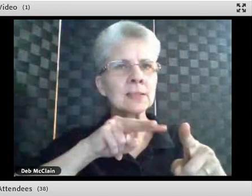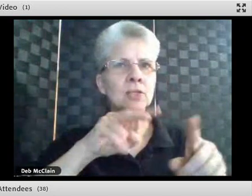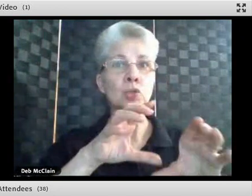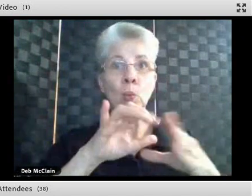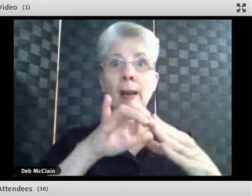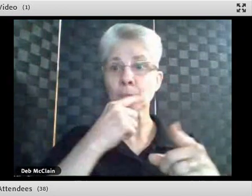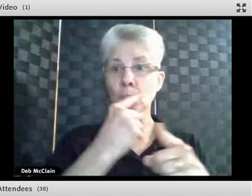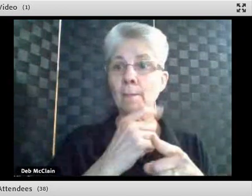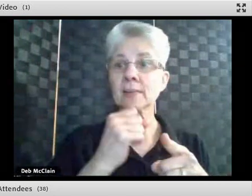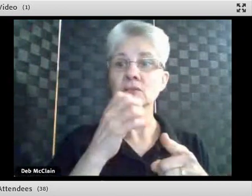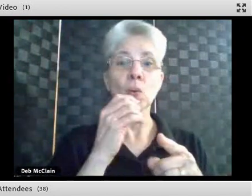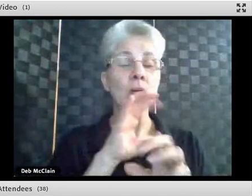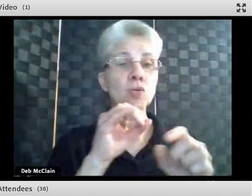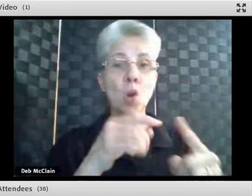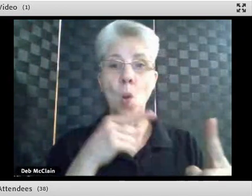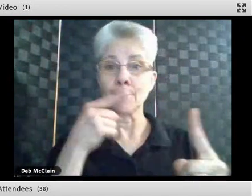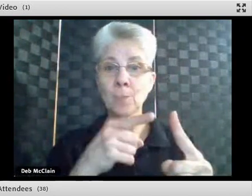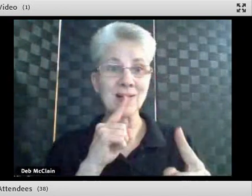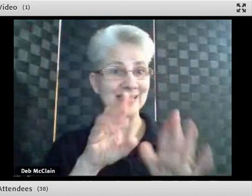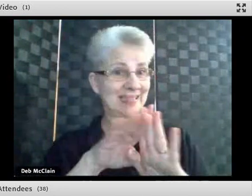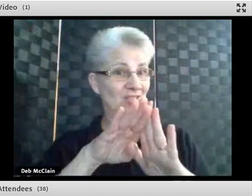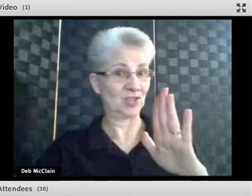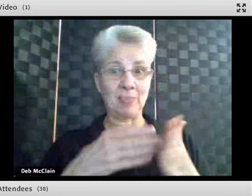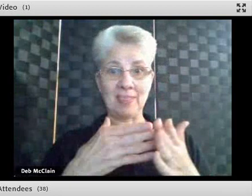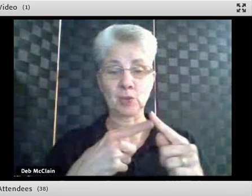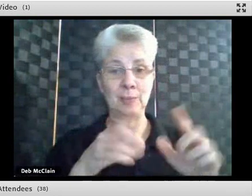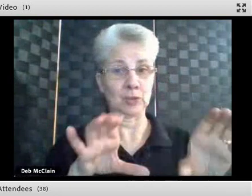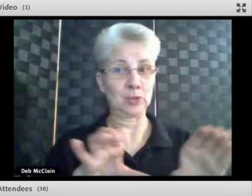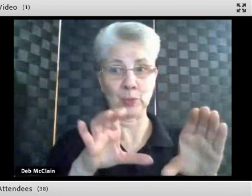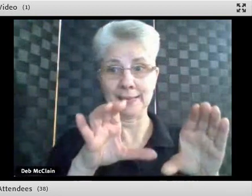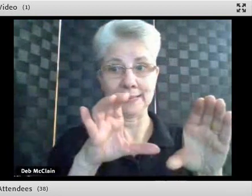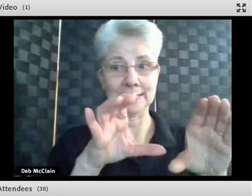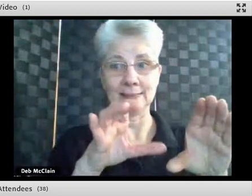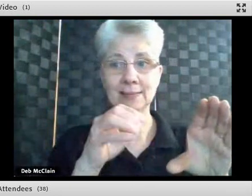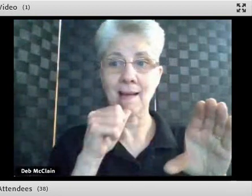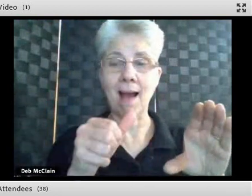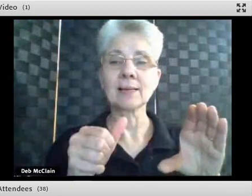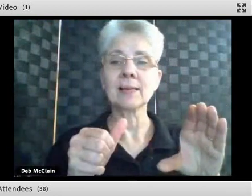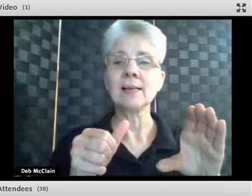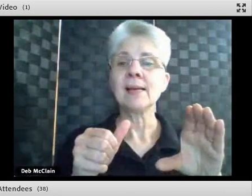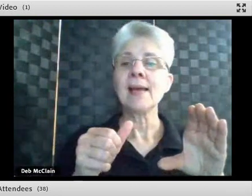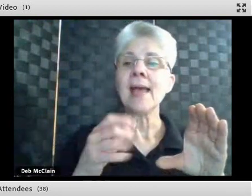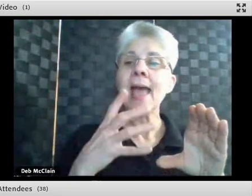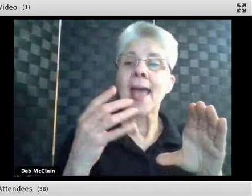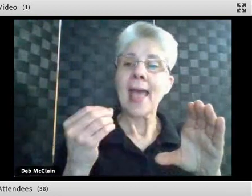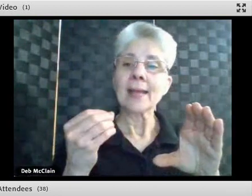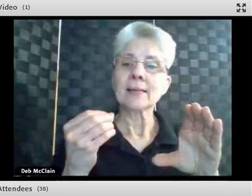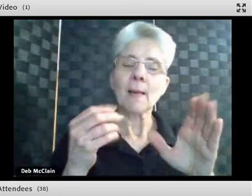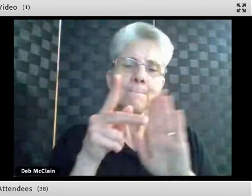So at no point is this a cheap thing to be doing, and a policy will help you kind of outline